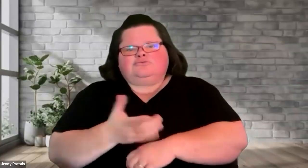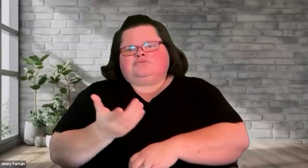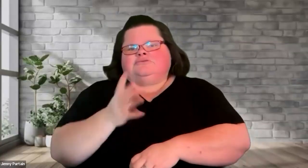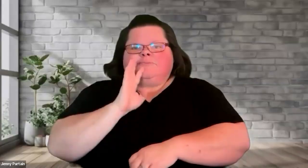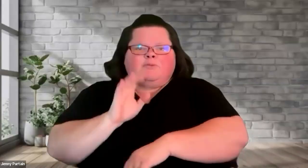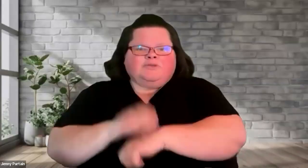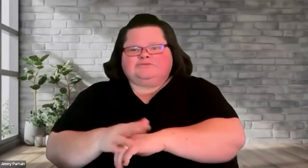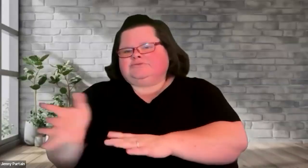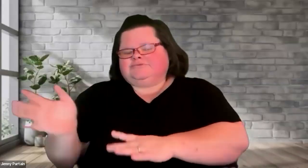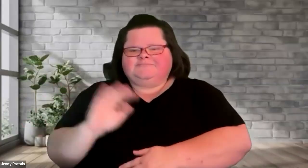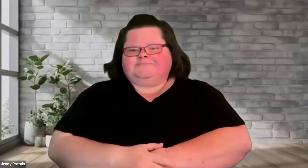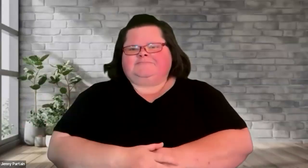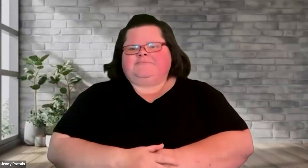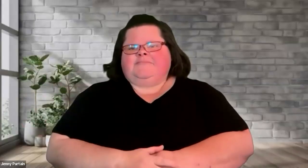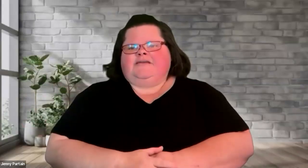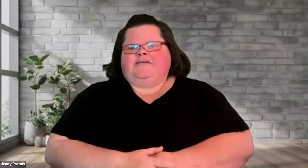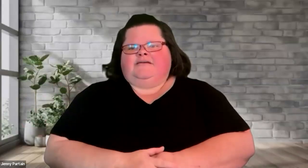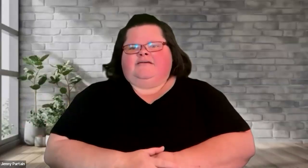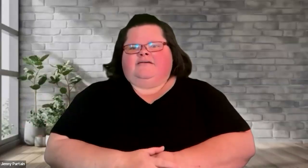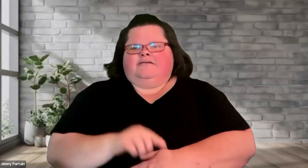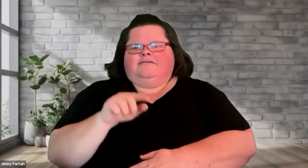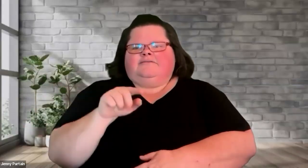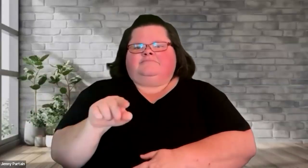That would be ASL, that would be English, spoken English.